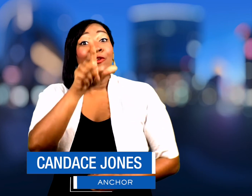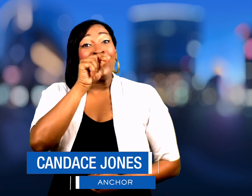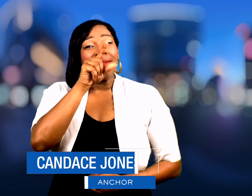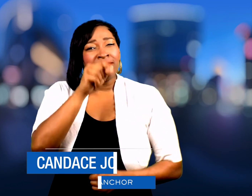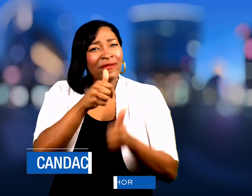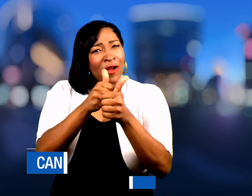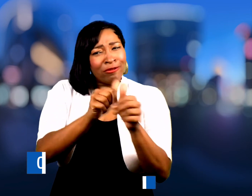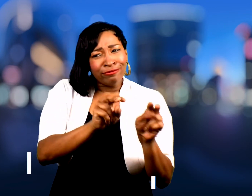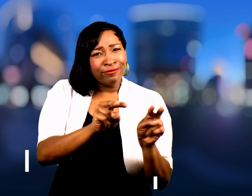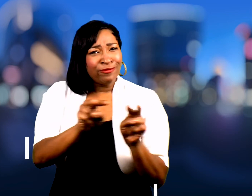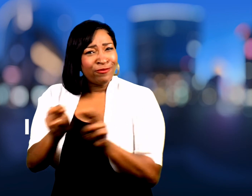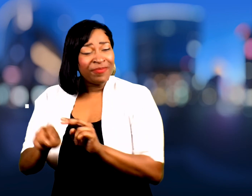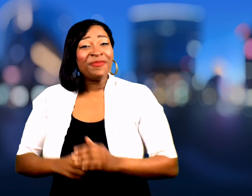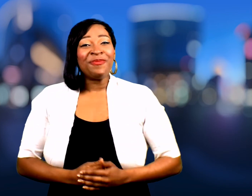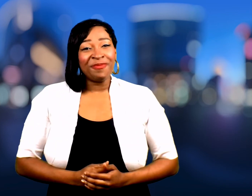and follow us on Twitter.